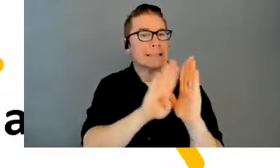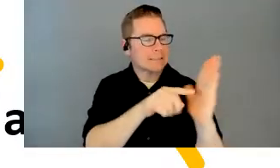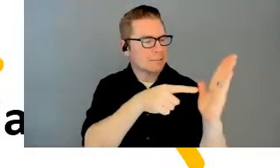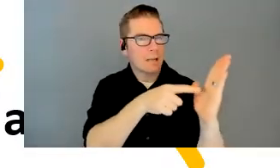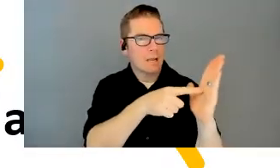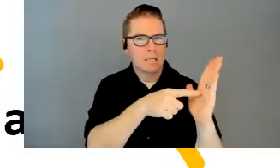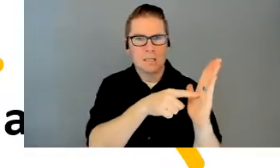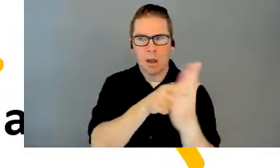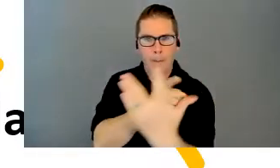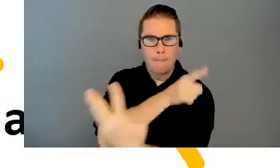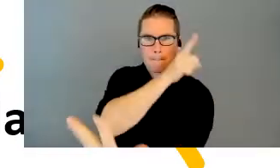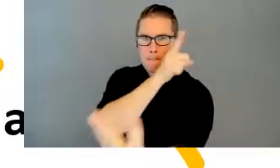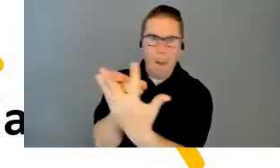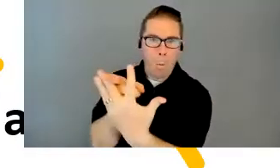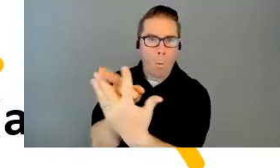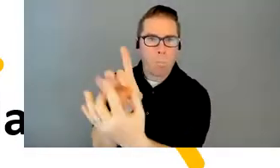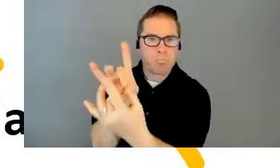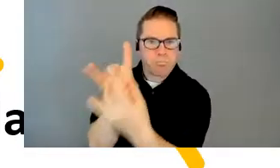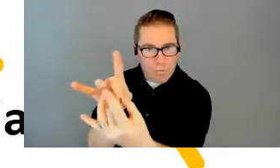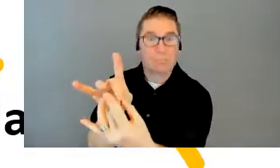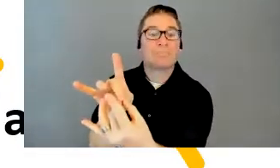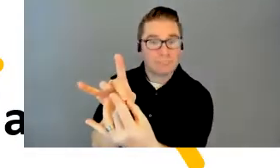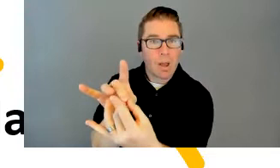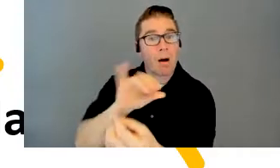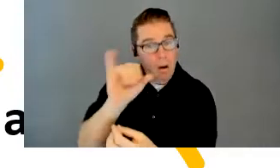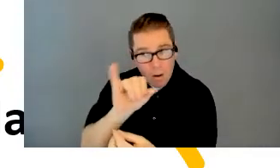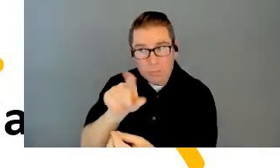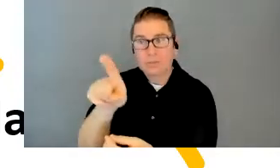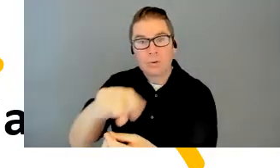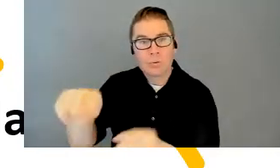And what I mean is ways that you can connect with them and they can connect with you, whether it's via